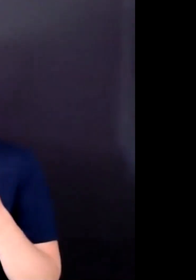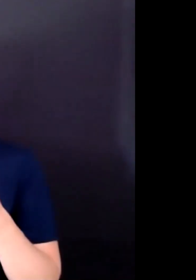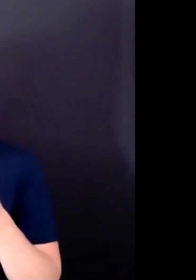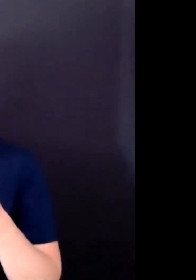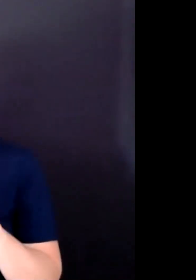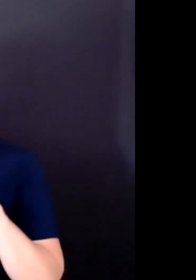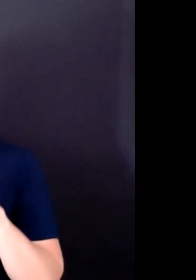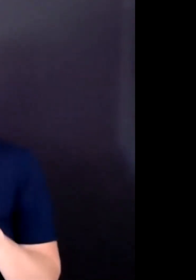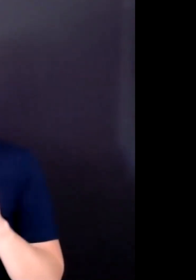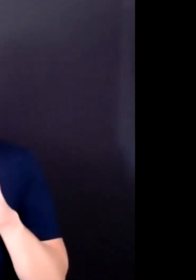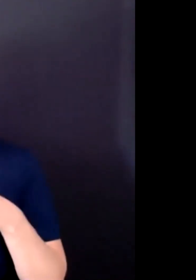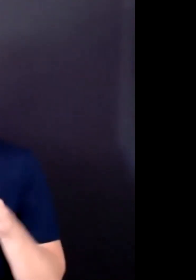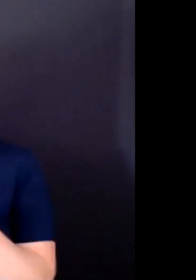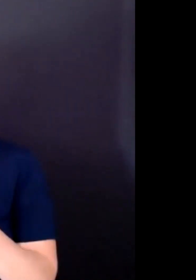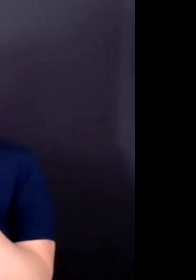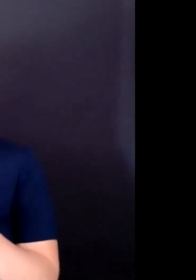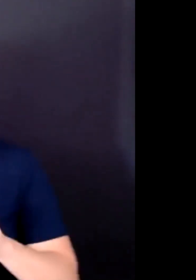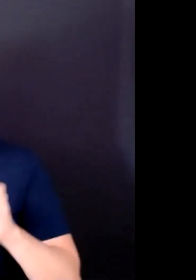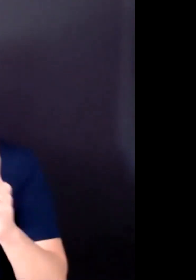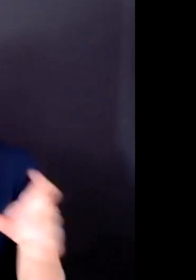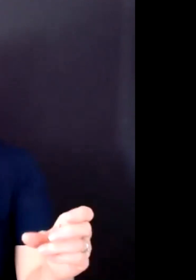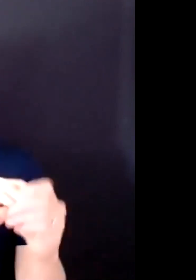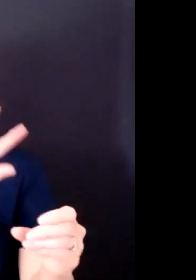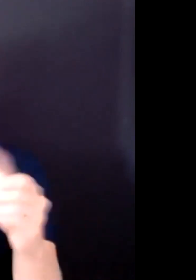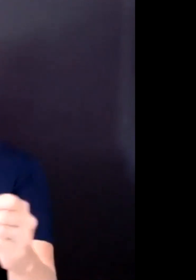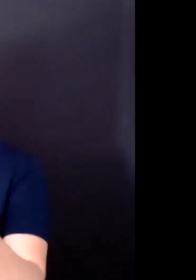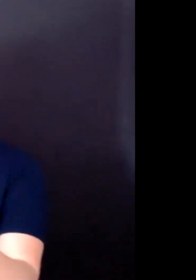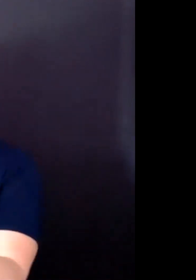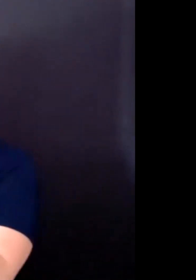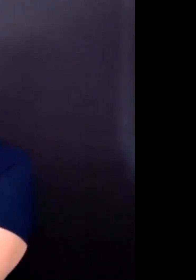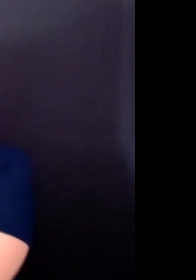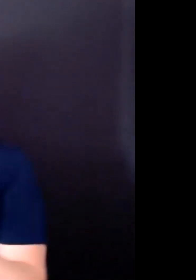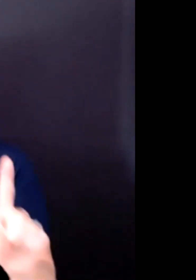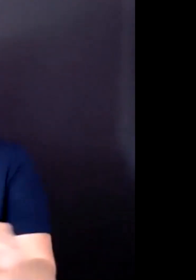in a lot of various initiatives, boards and commissions and so